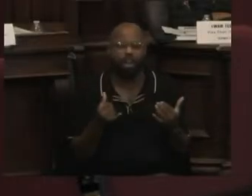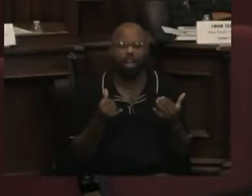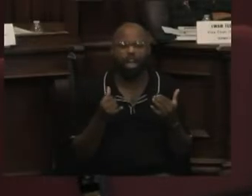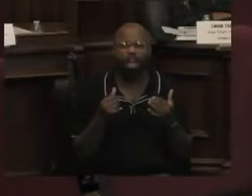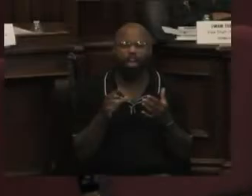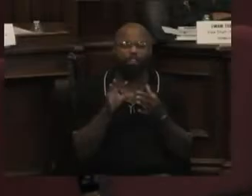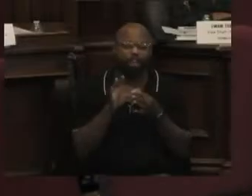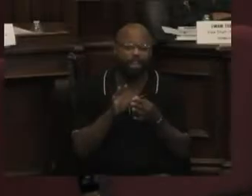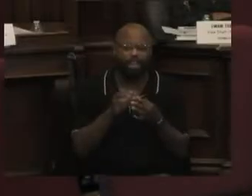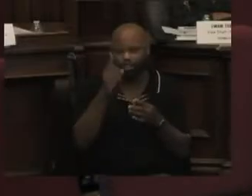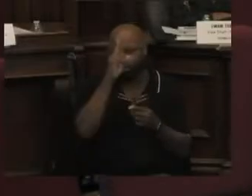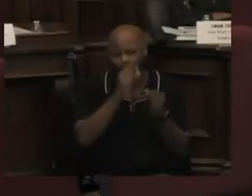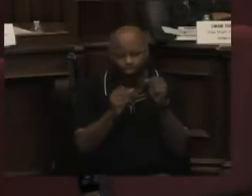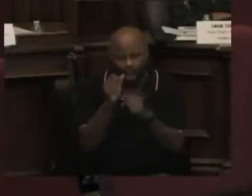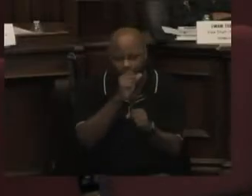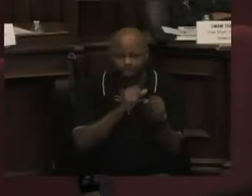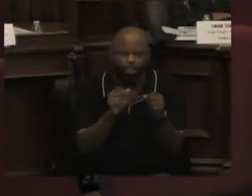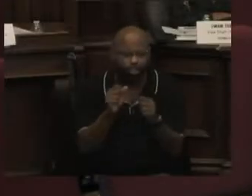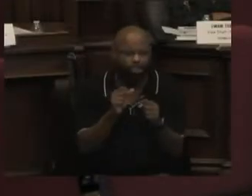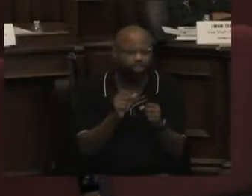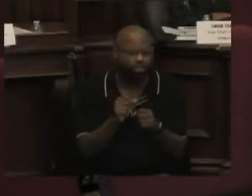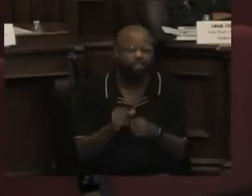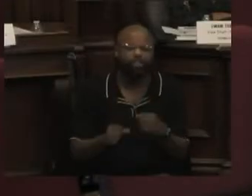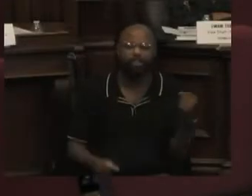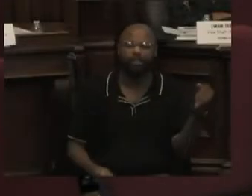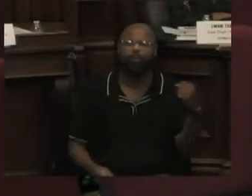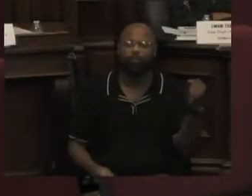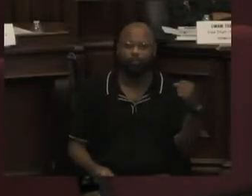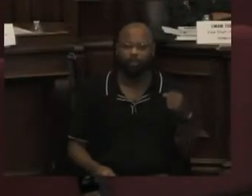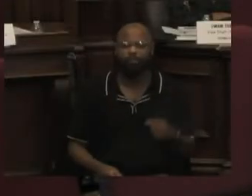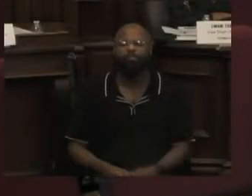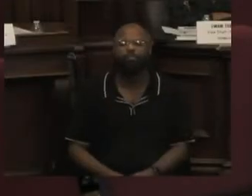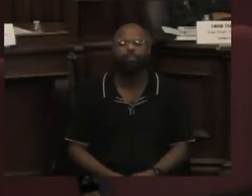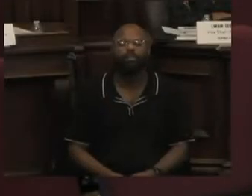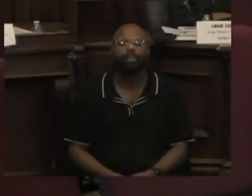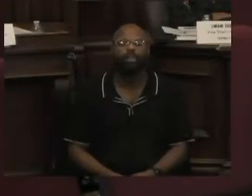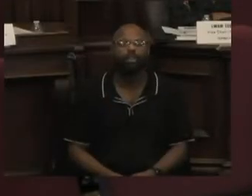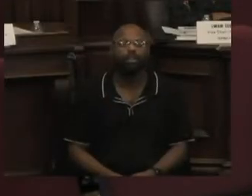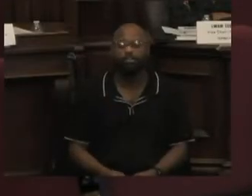things somewhat vague, you know,